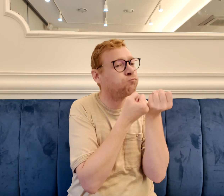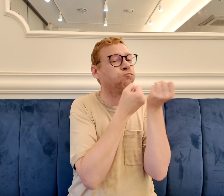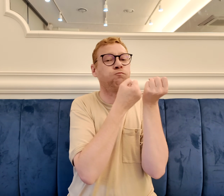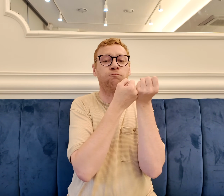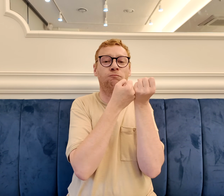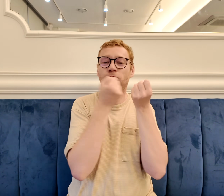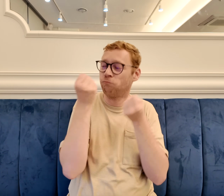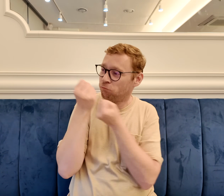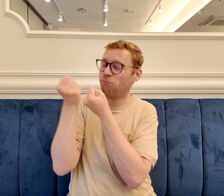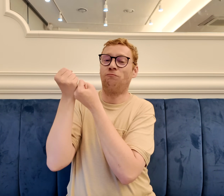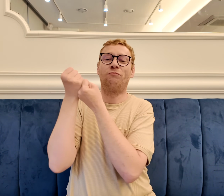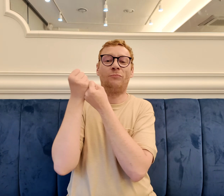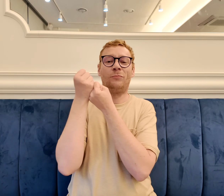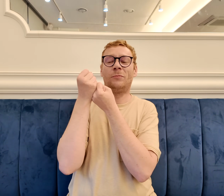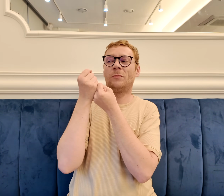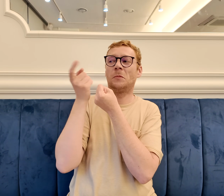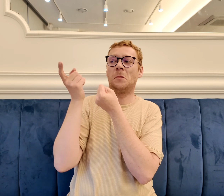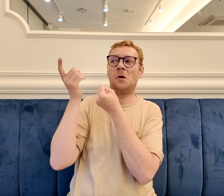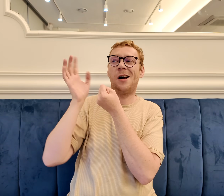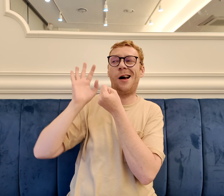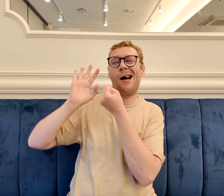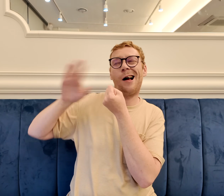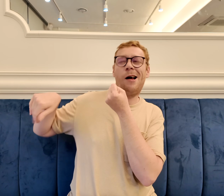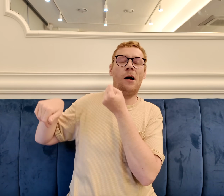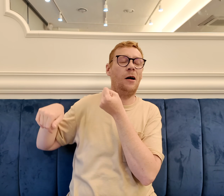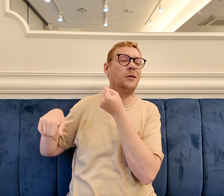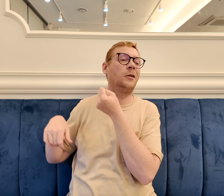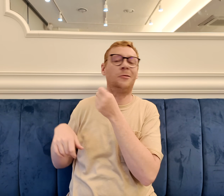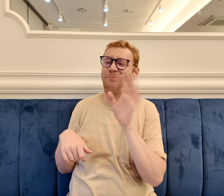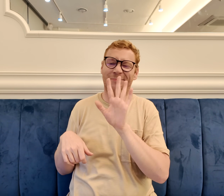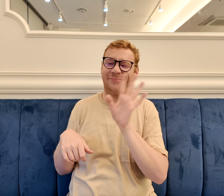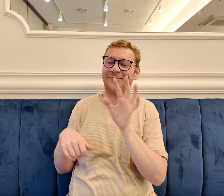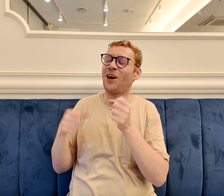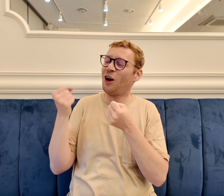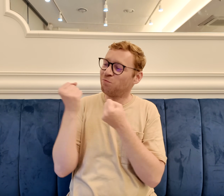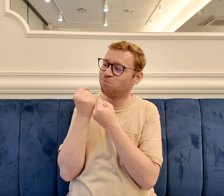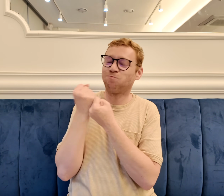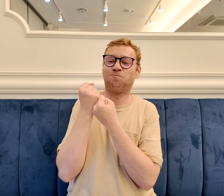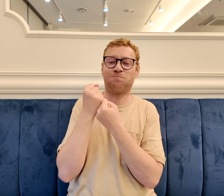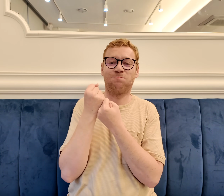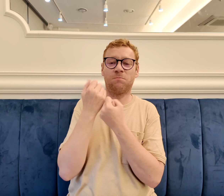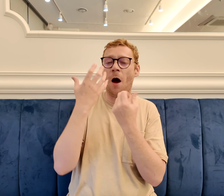I hope we can share what we don't know, support each other, and grow together.